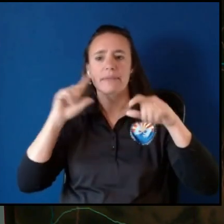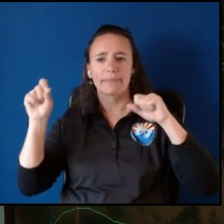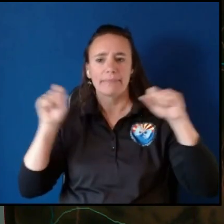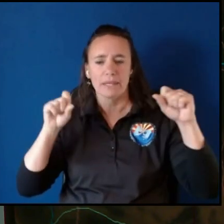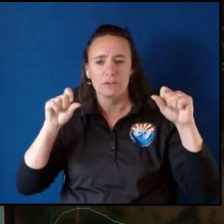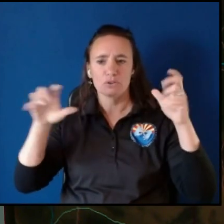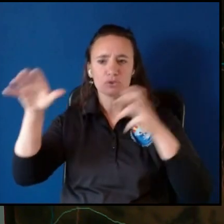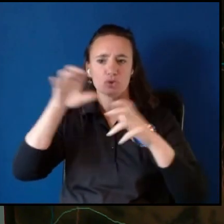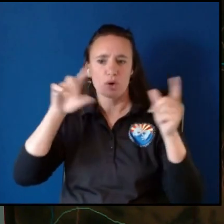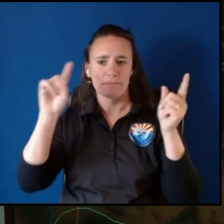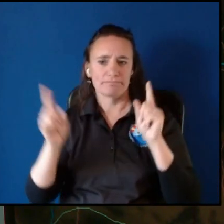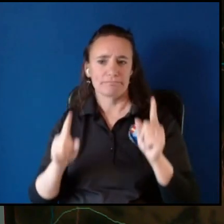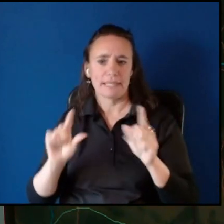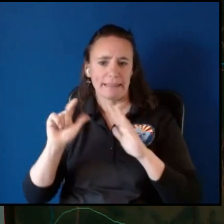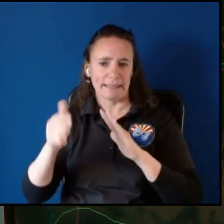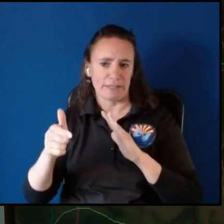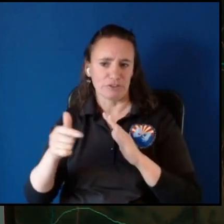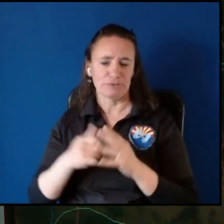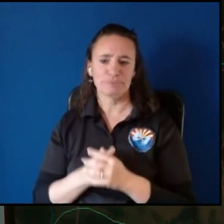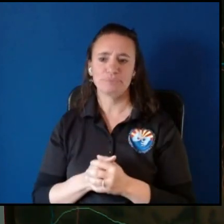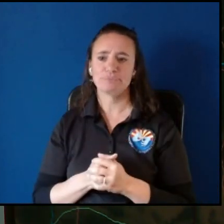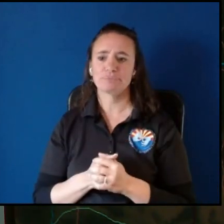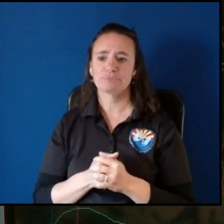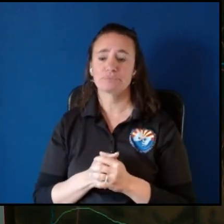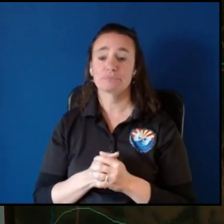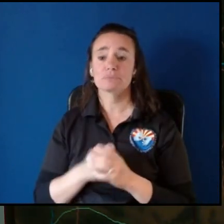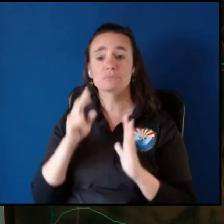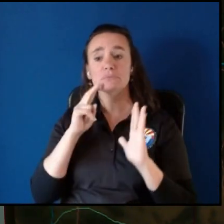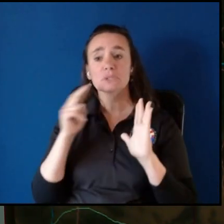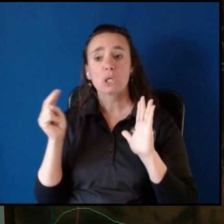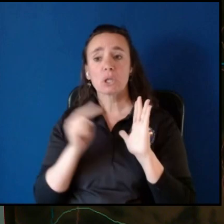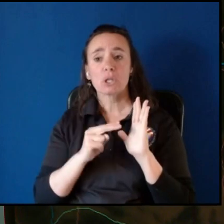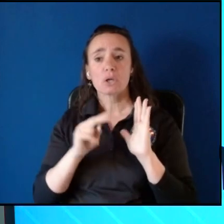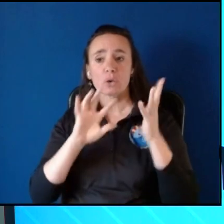for today. Our first slide here is going to show us